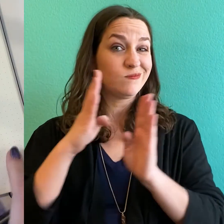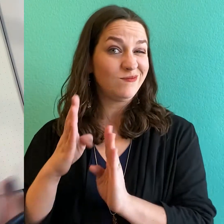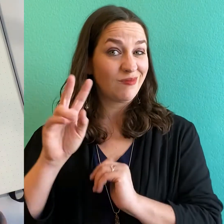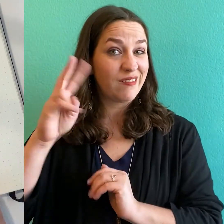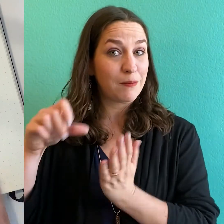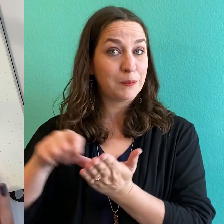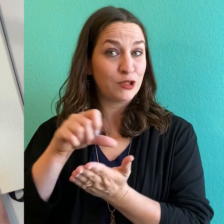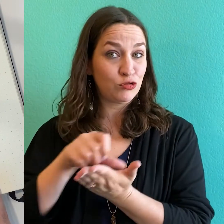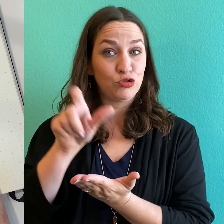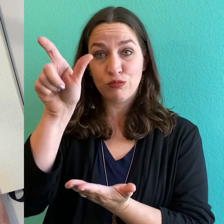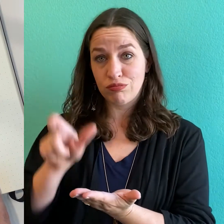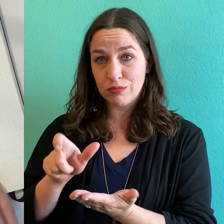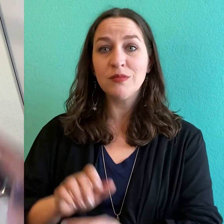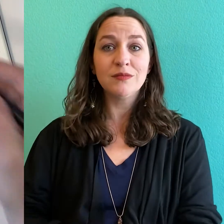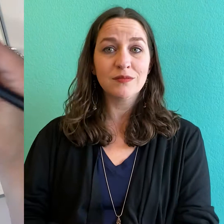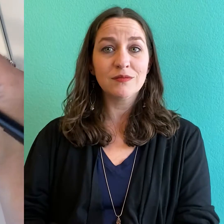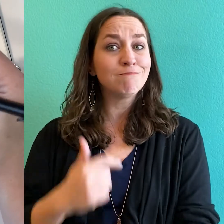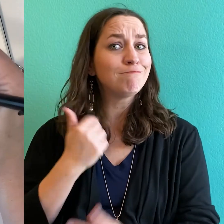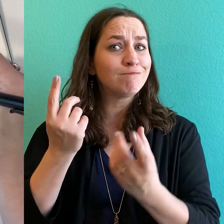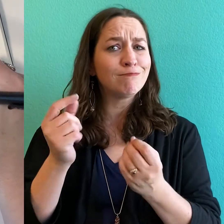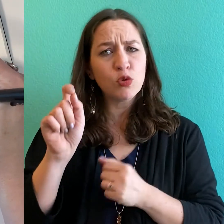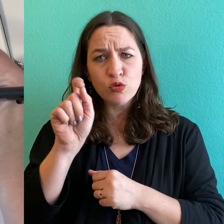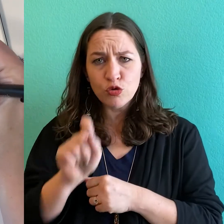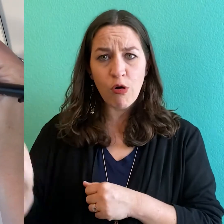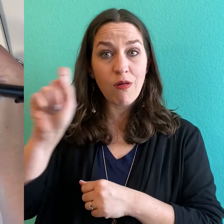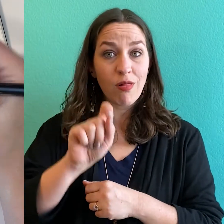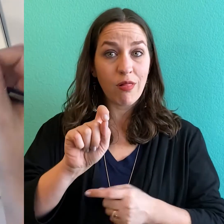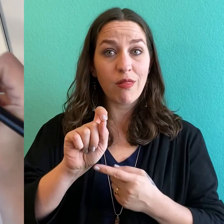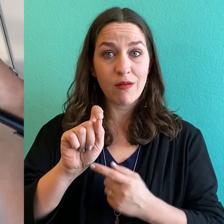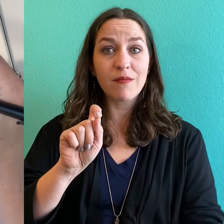So now on the second page of my journal, I'm going to draw a circle in the middle and